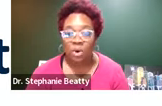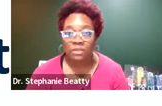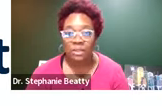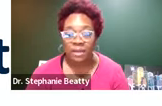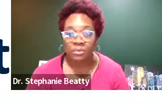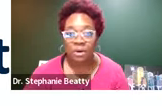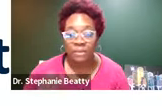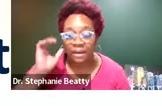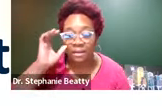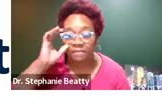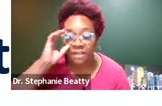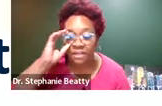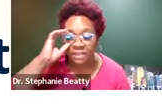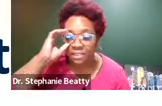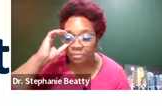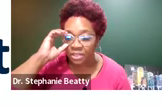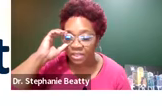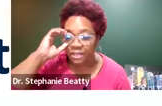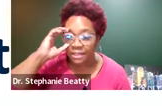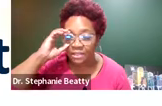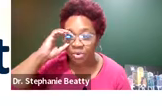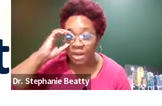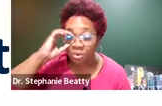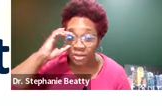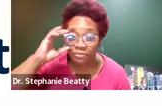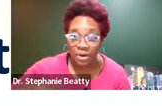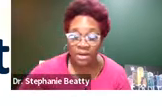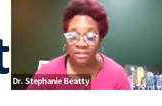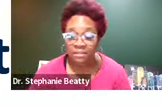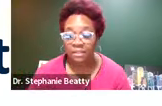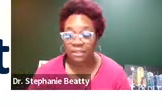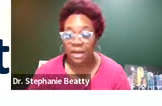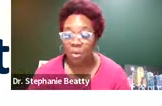we want to let you know that event accessibility is a priority for us.